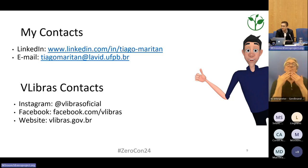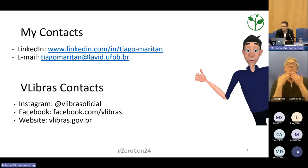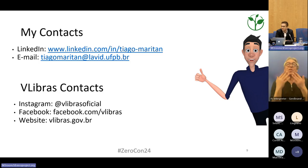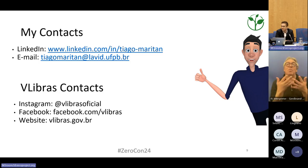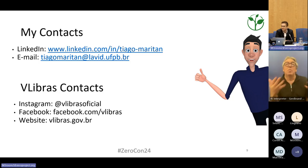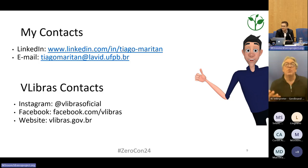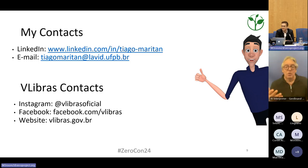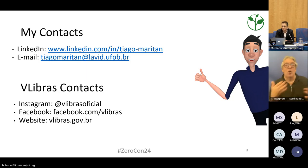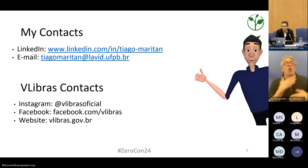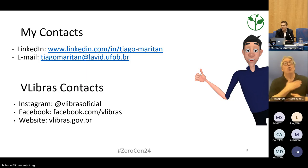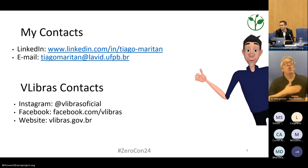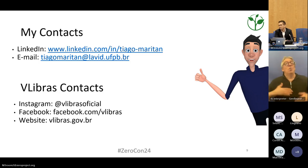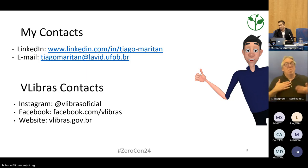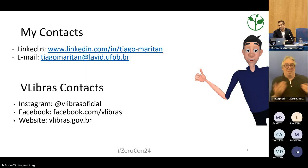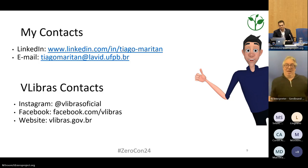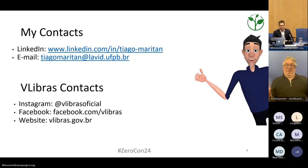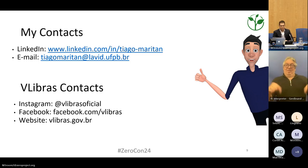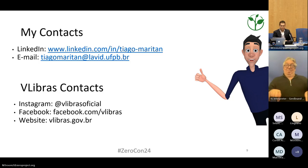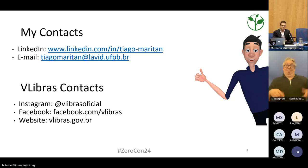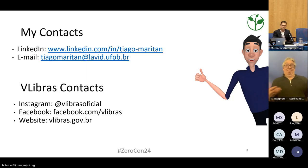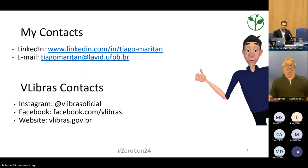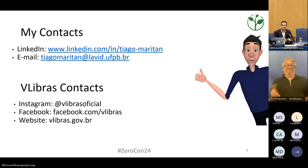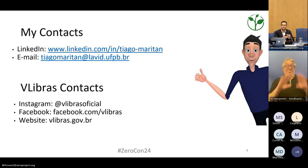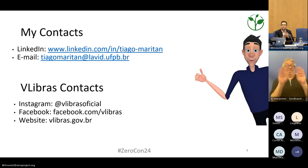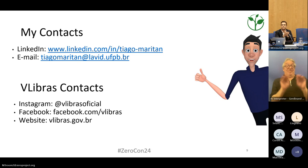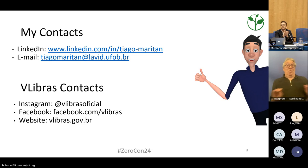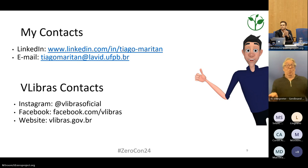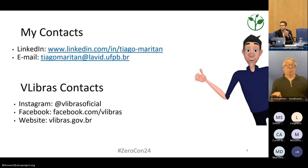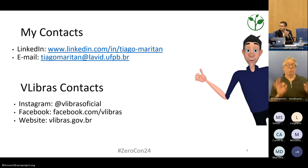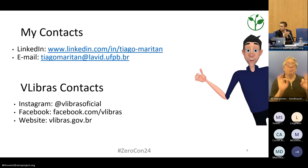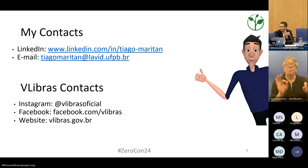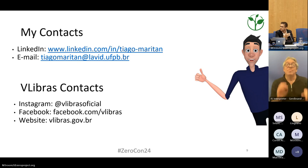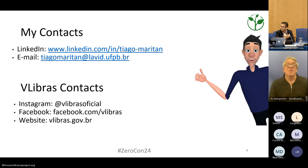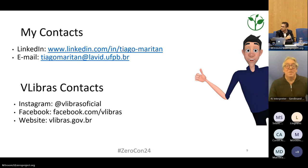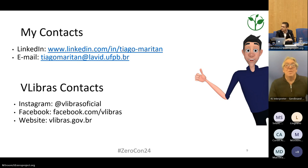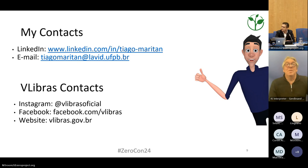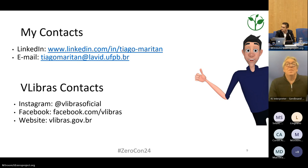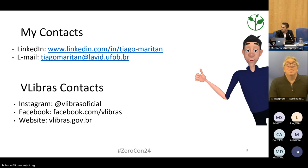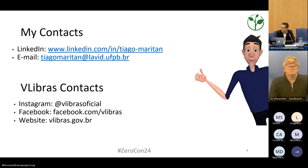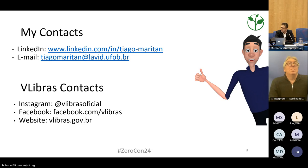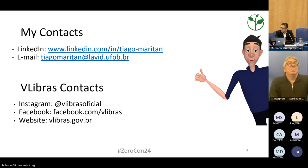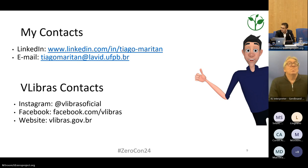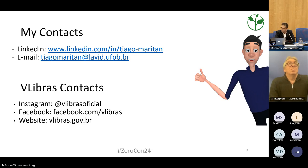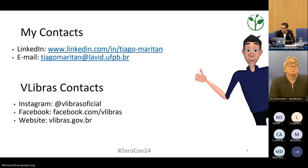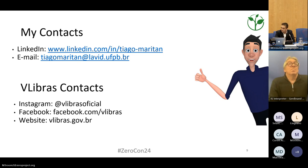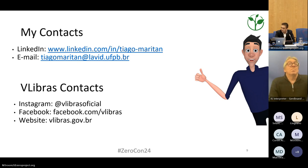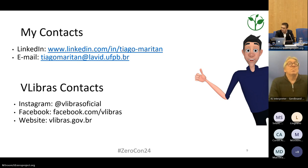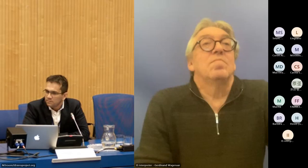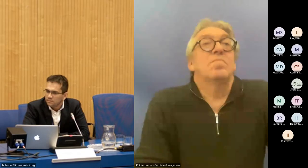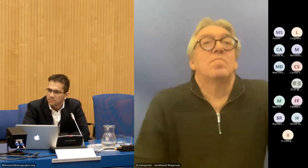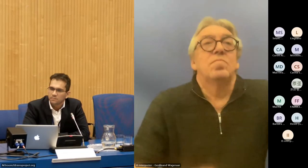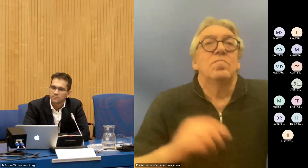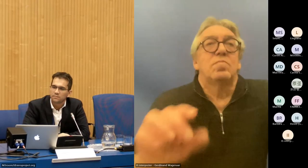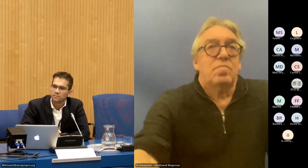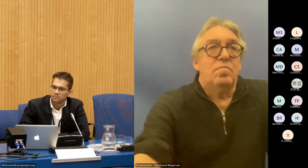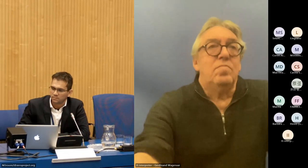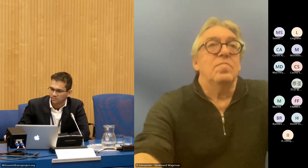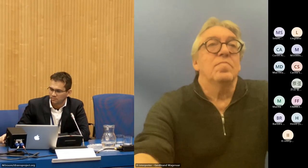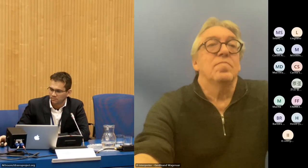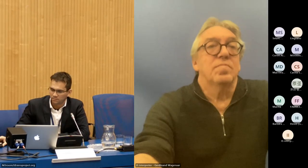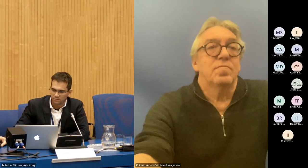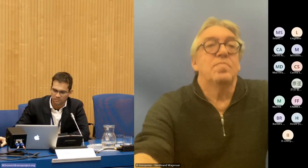pleasure to be here. SPEAKER: